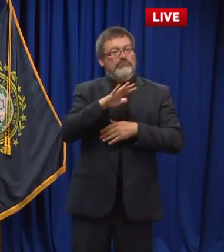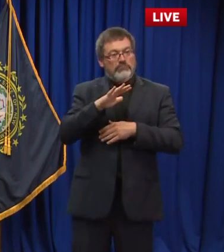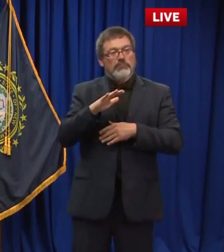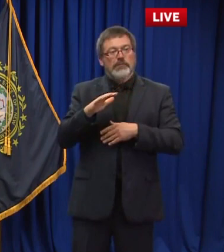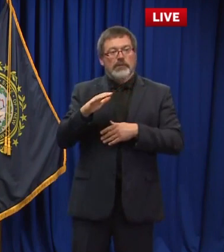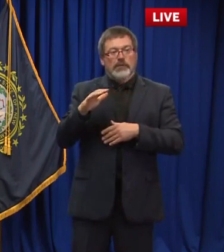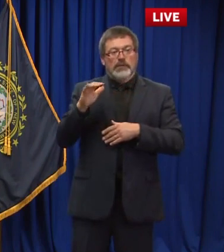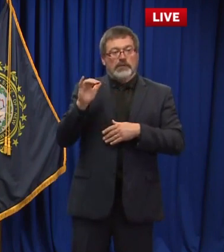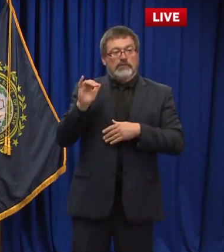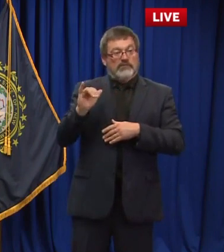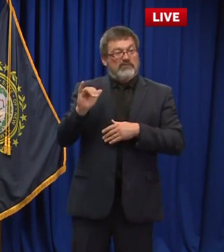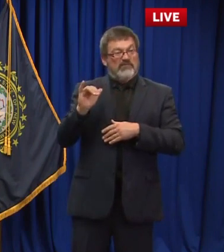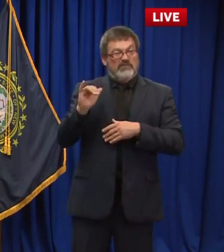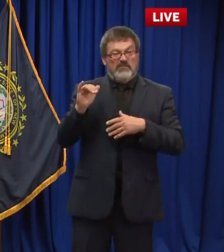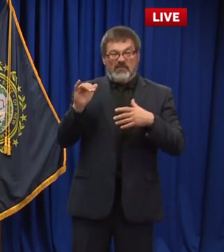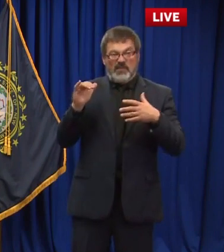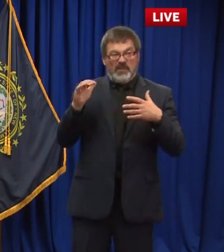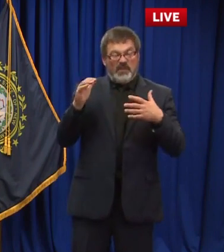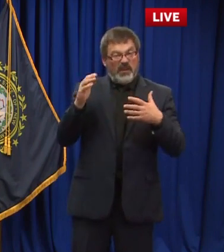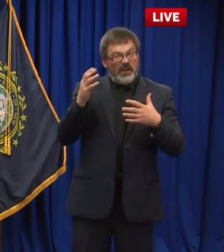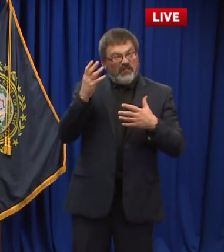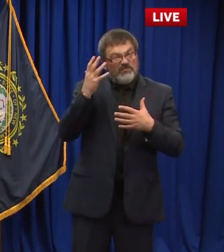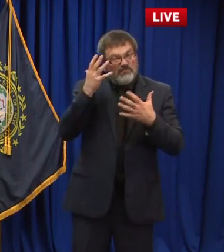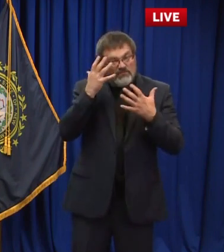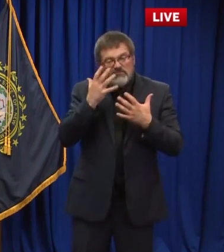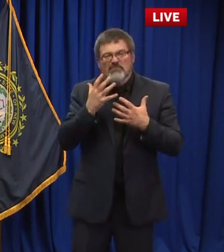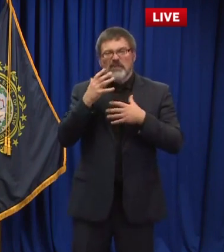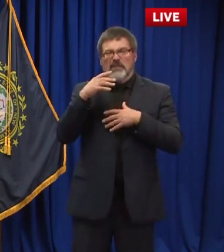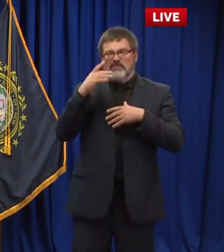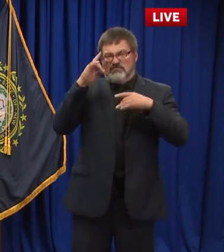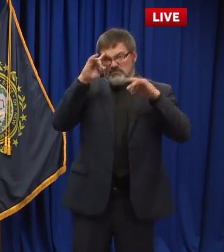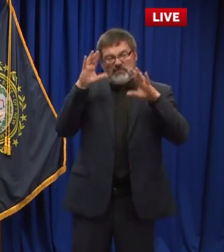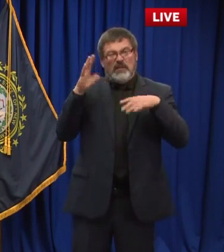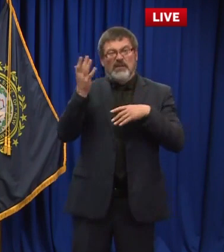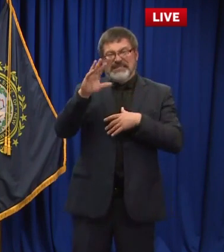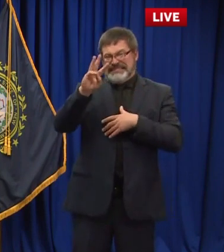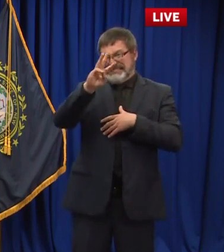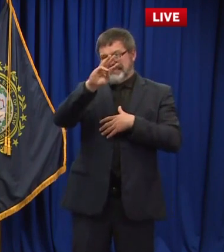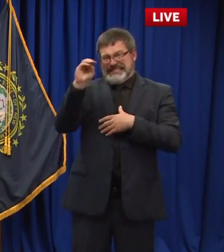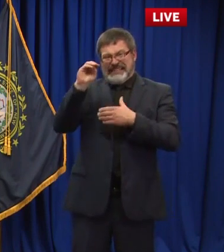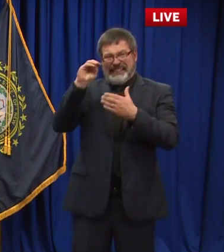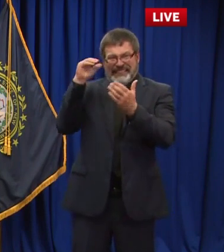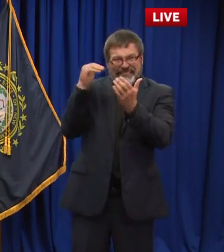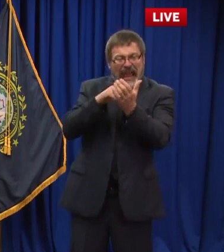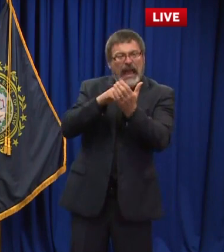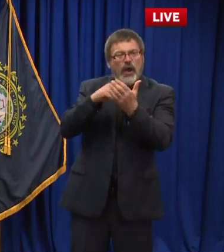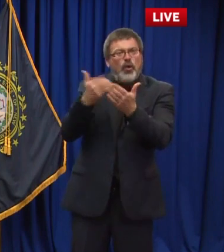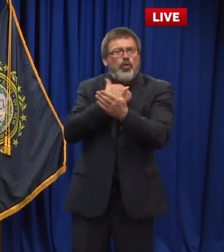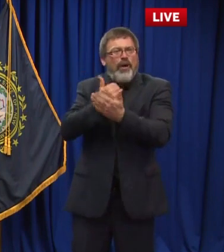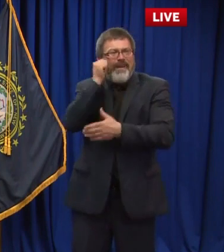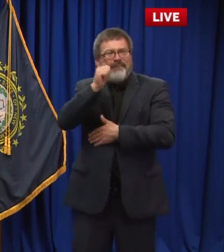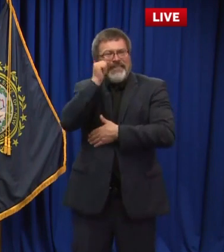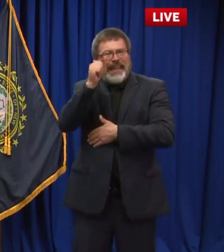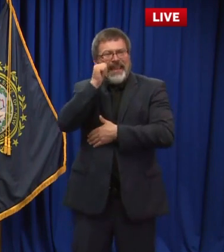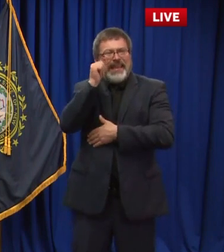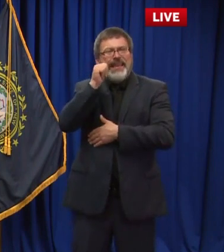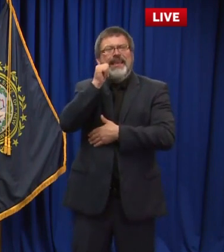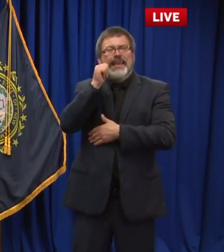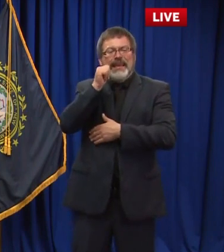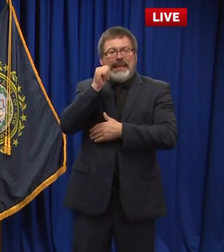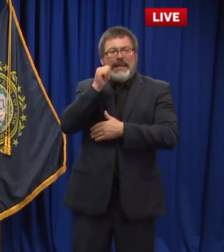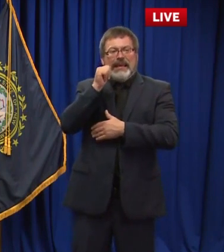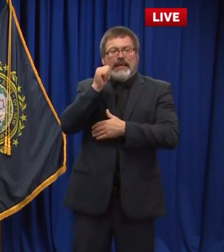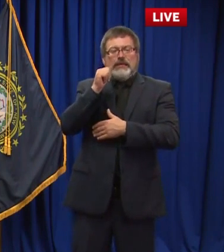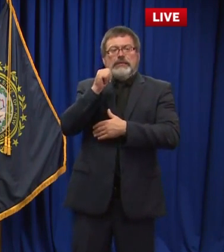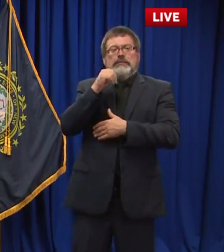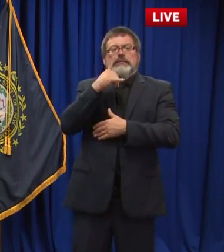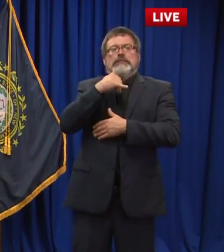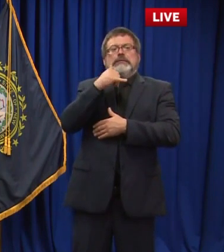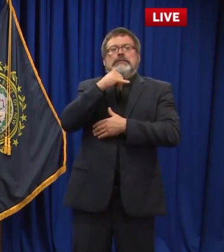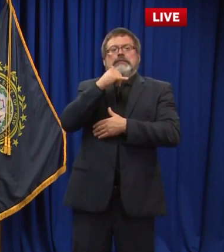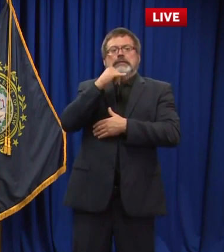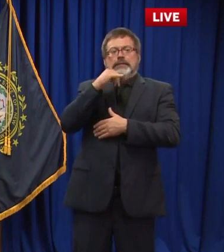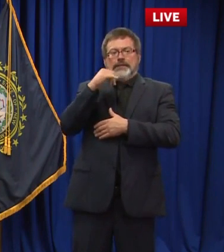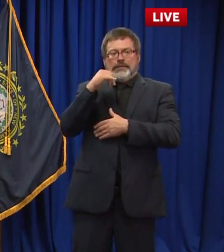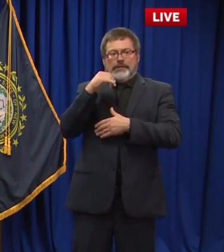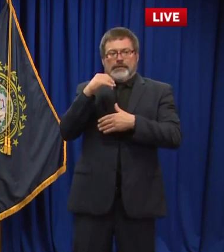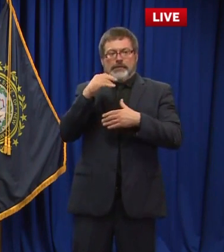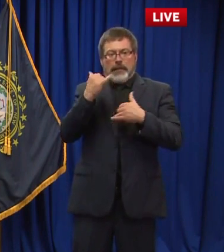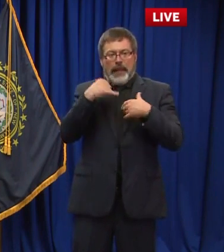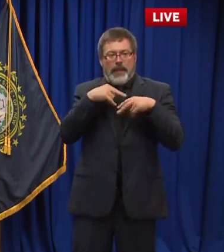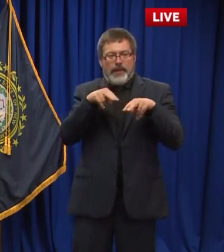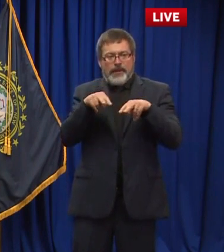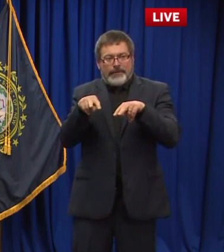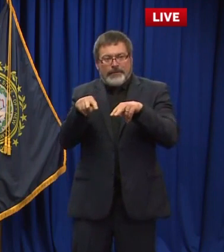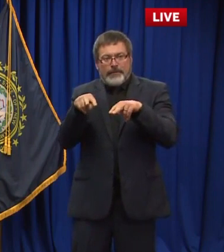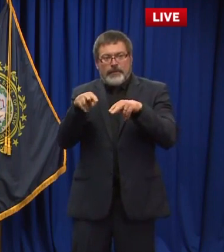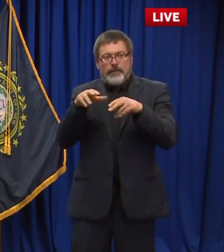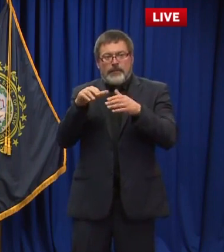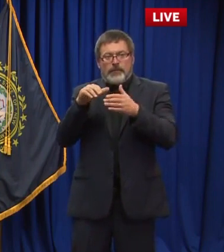LAST SEVERAL DAYS, THE COUNTRY HAS AVERAGE MORE THAN 60,000 NEW INFECTIONS PER DAY, AND MOST STATES OUTSIDE NEW ENGLAND ARE SEEING WORSENING OUTBREAKS.